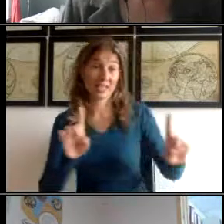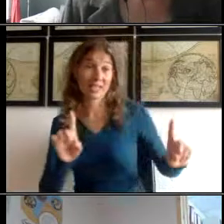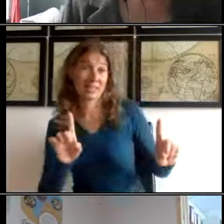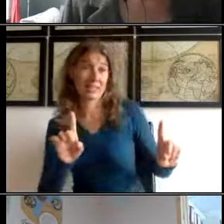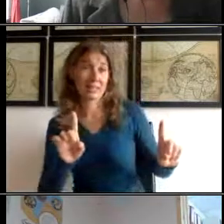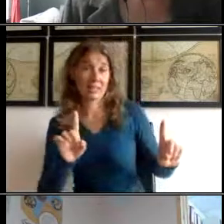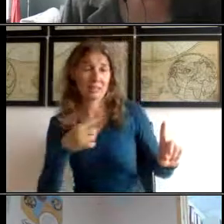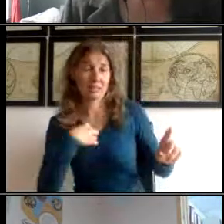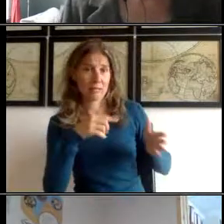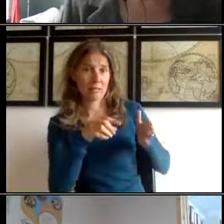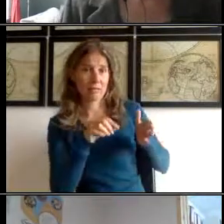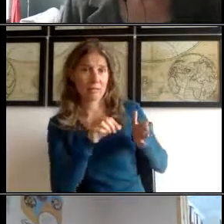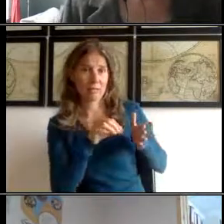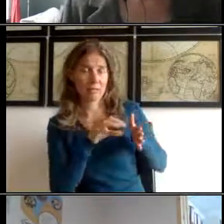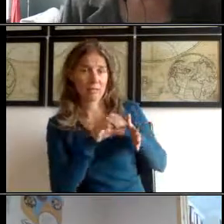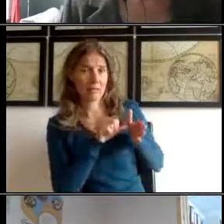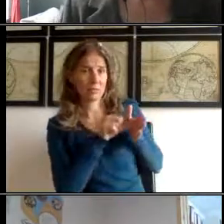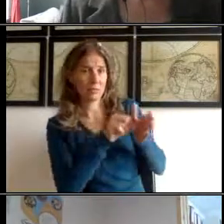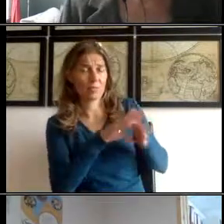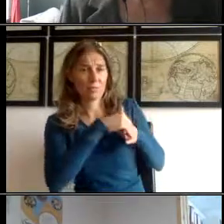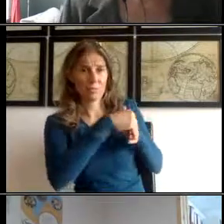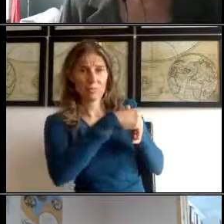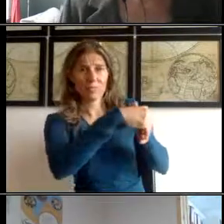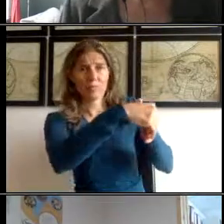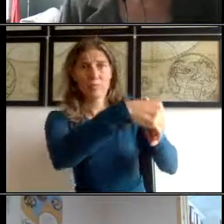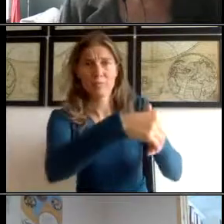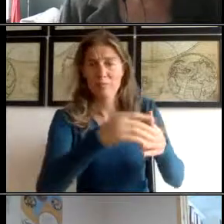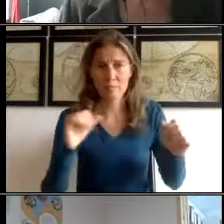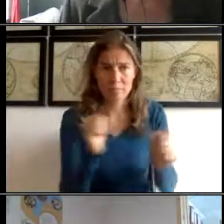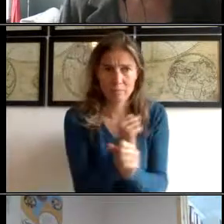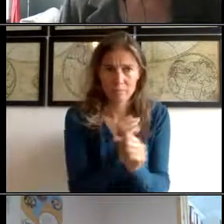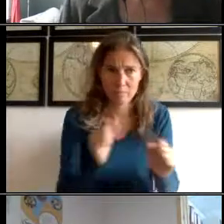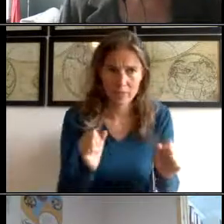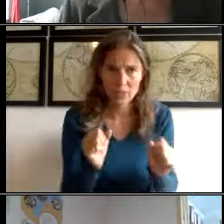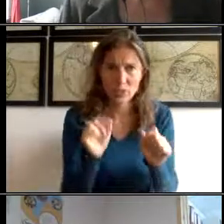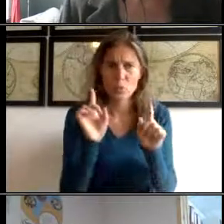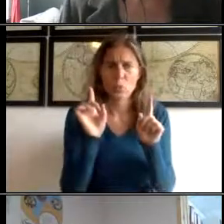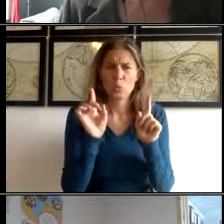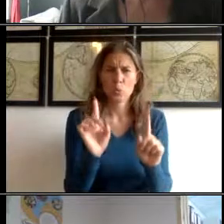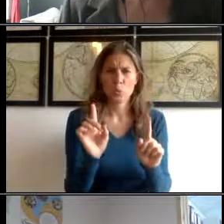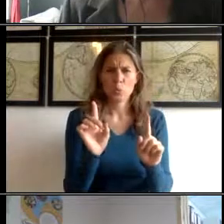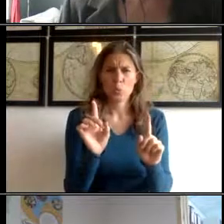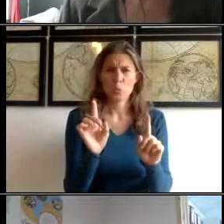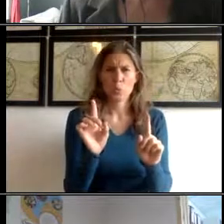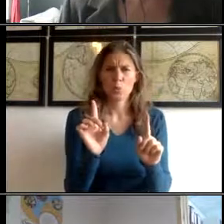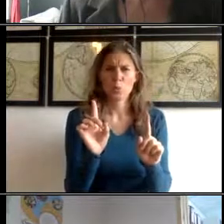and with the travel restrictions I don't personally have